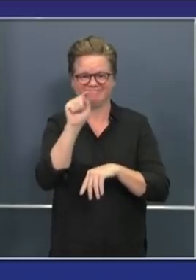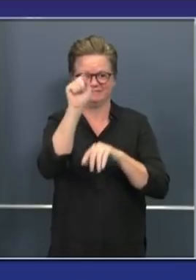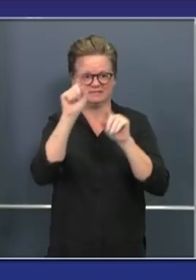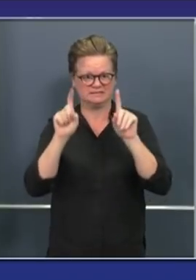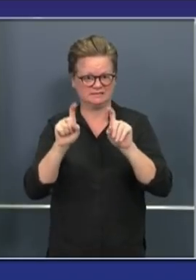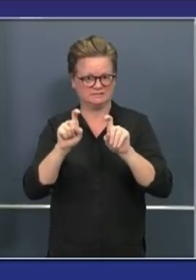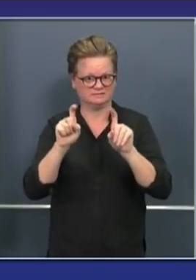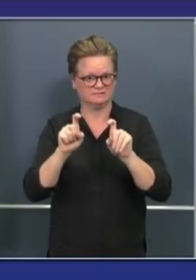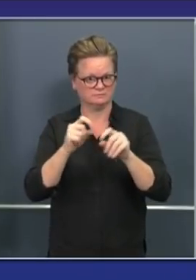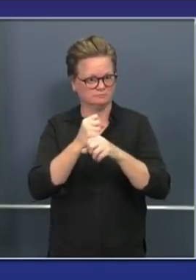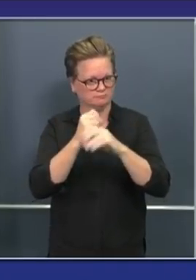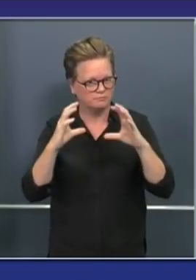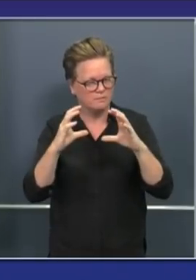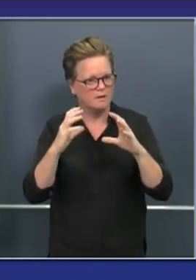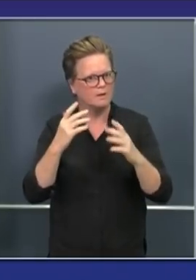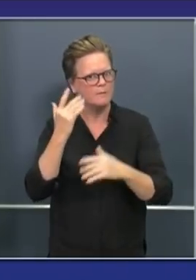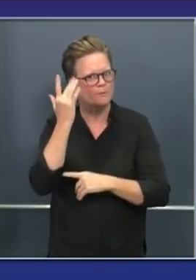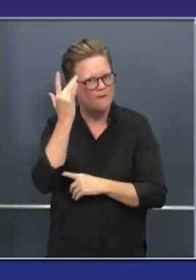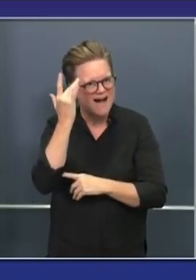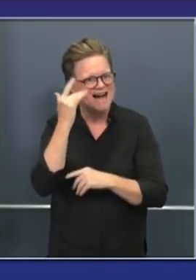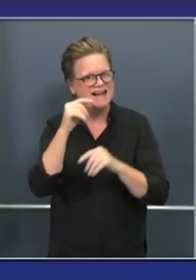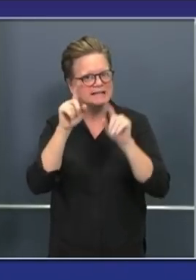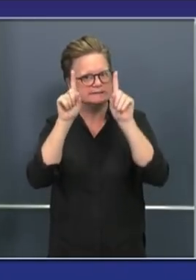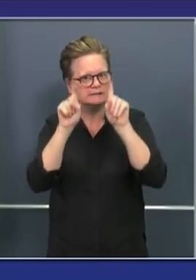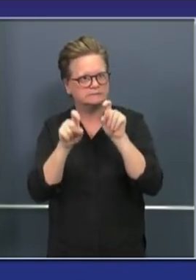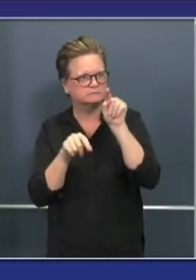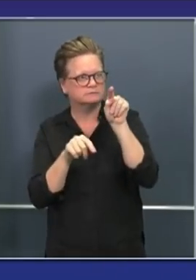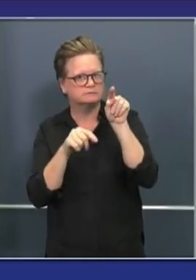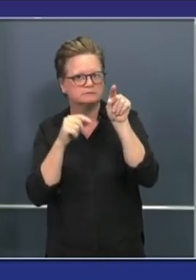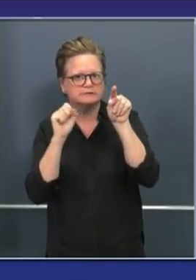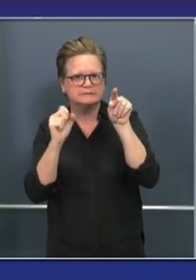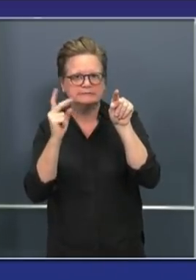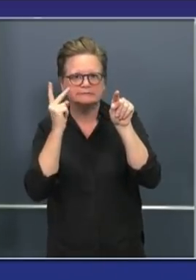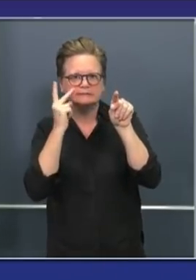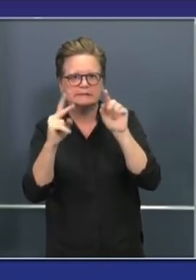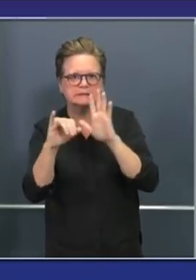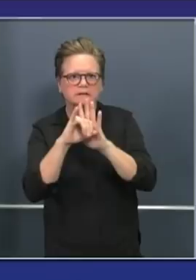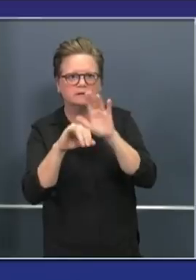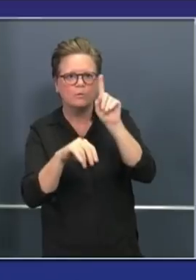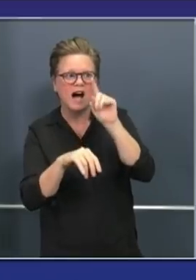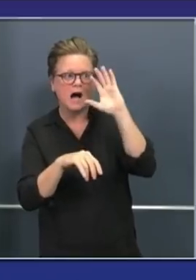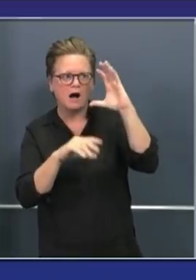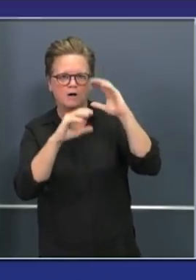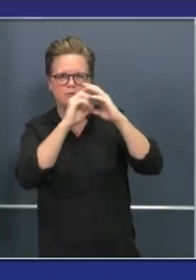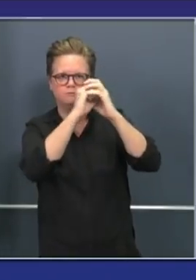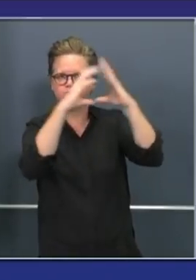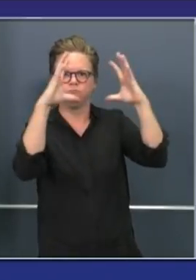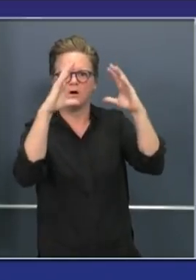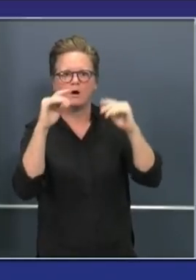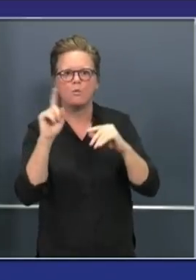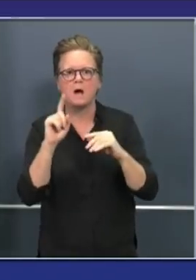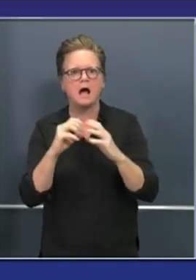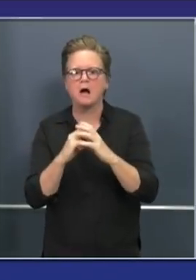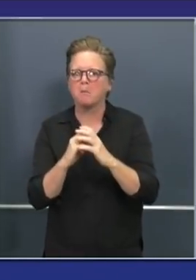SO WE CAN GET A BIG -- A BETTER SENSE OF WHAT'S HAPPENING IN THE COMMUNITY, UNDERSTANDING THE PREVALENCE OF THIS DISEASE